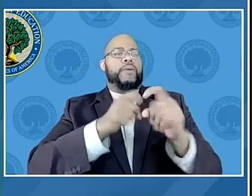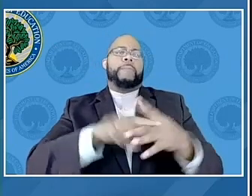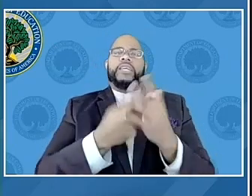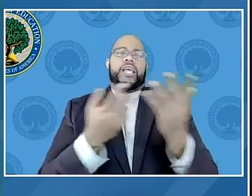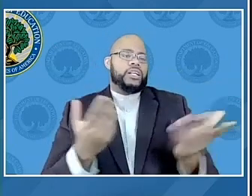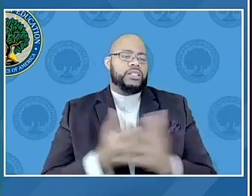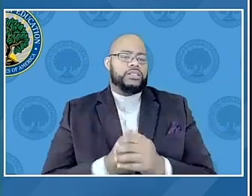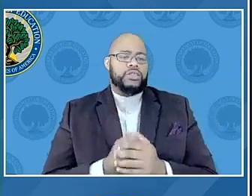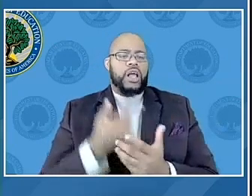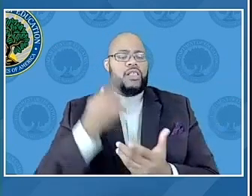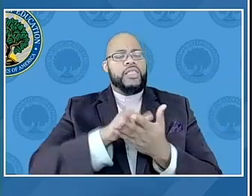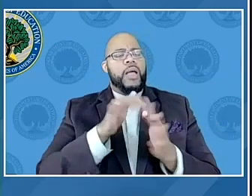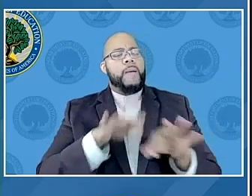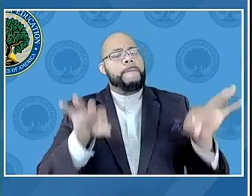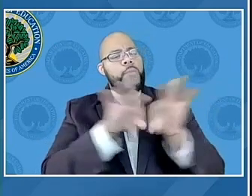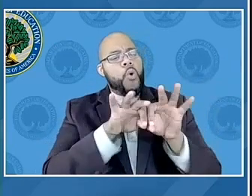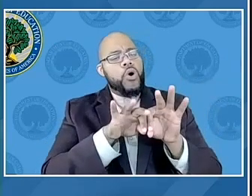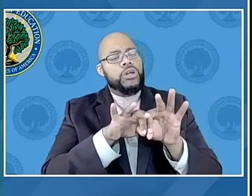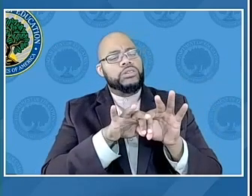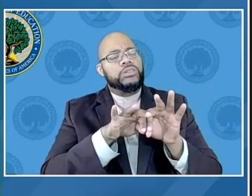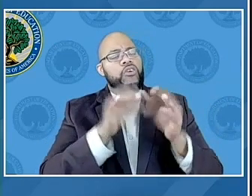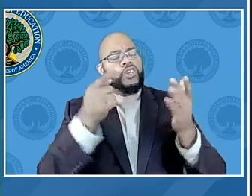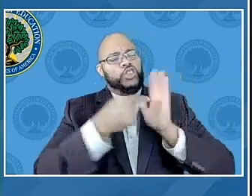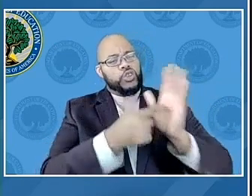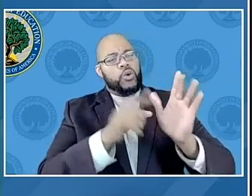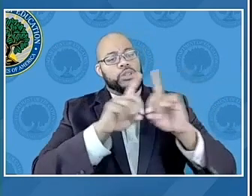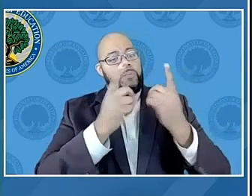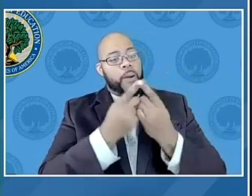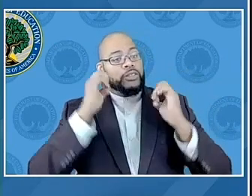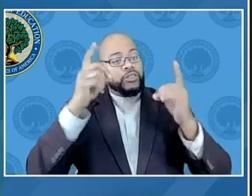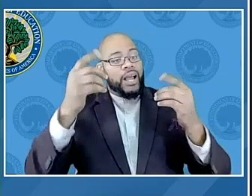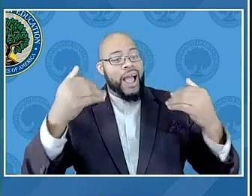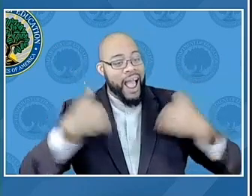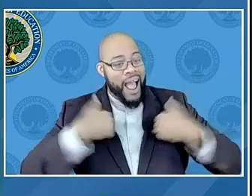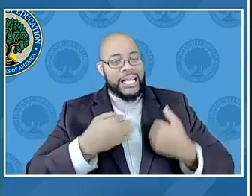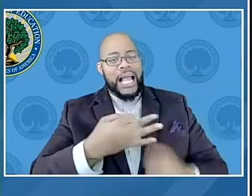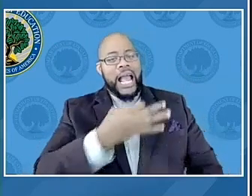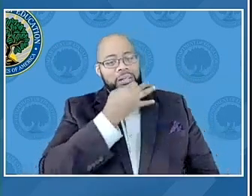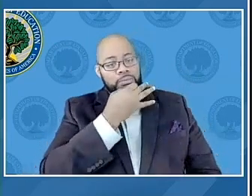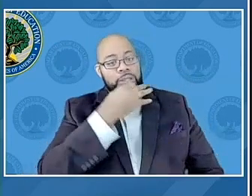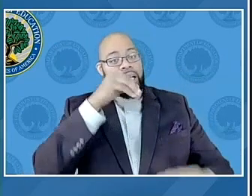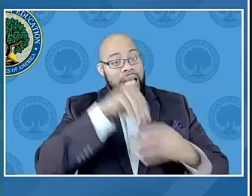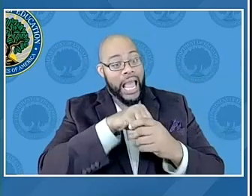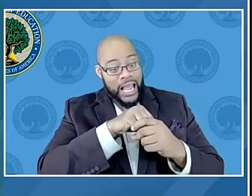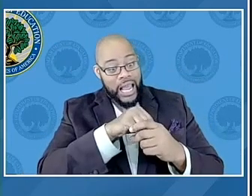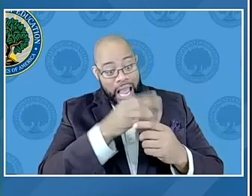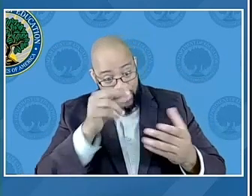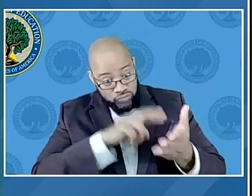important to just already highlight that the Department has the experts and the research and has published this research